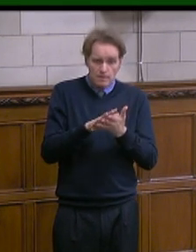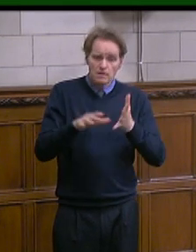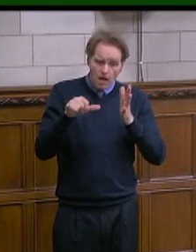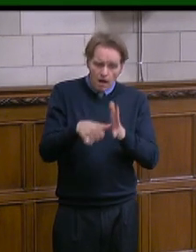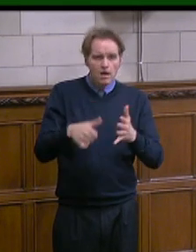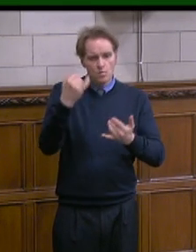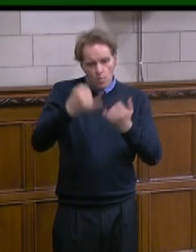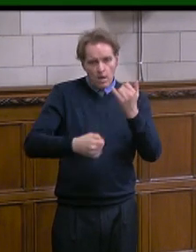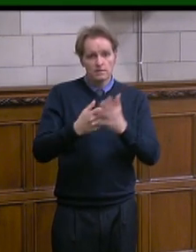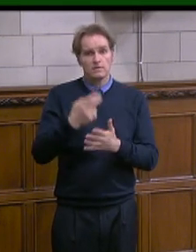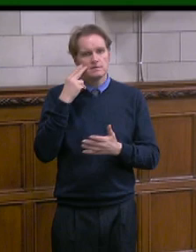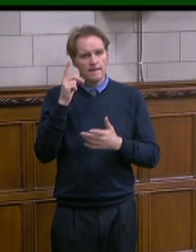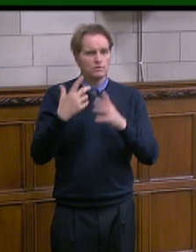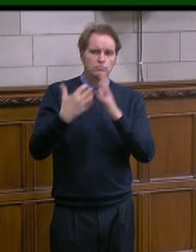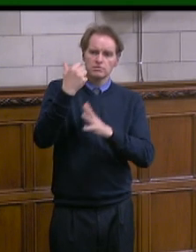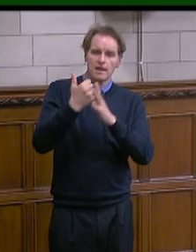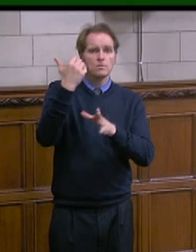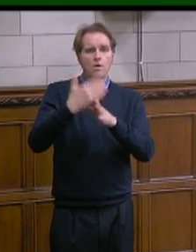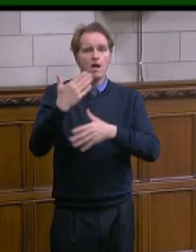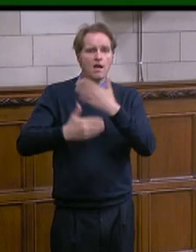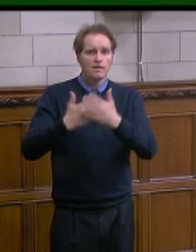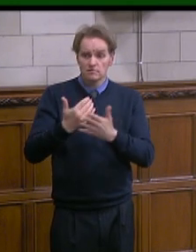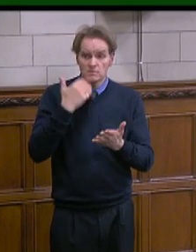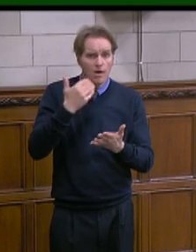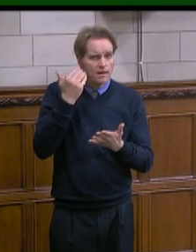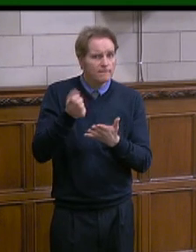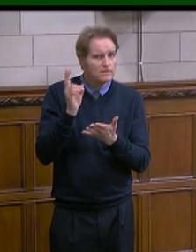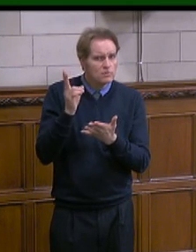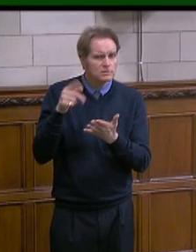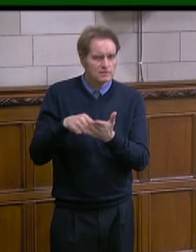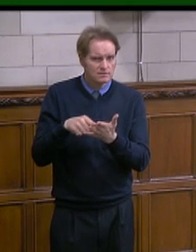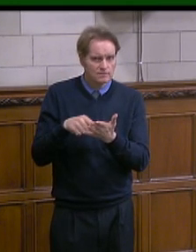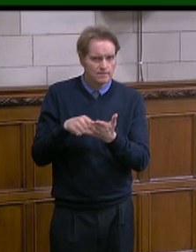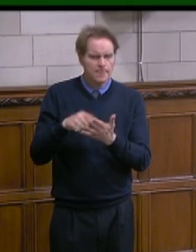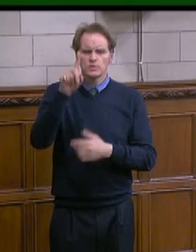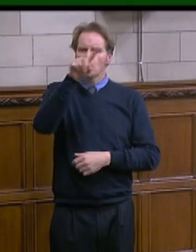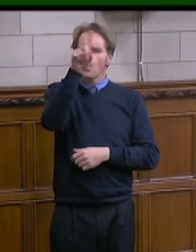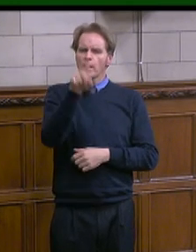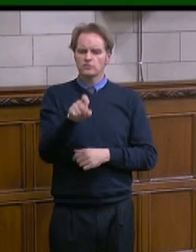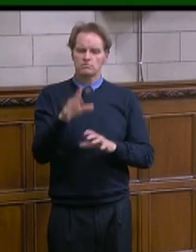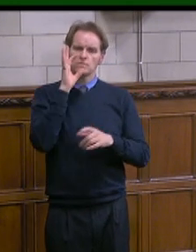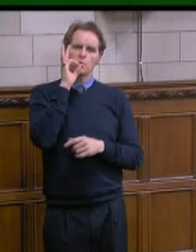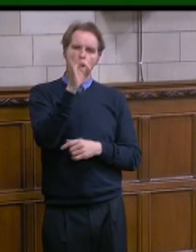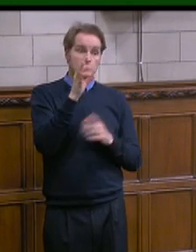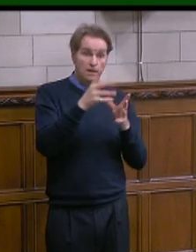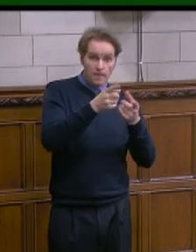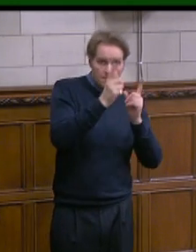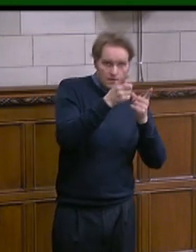deaf people to enter the workforce. My questions for the Minister include the following: if the Department has a ready-to-go